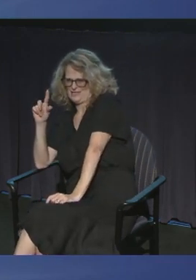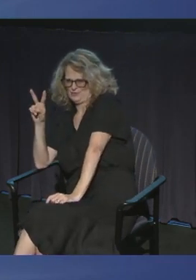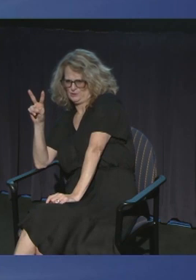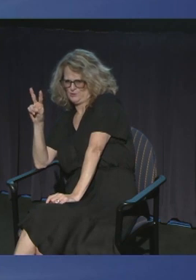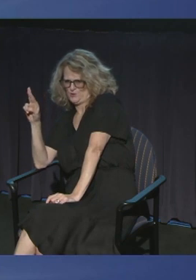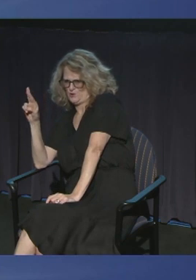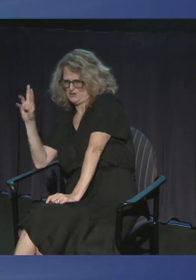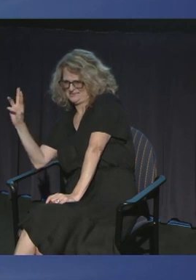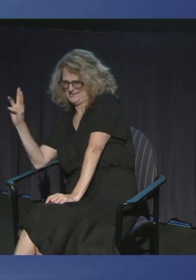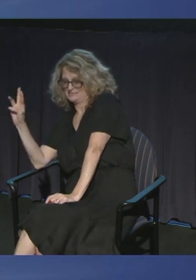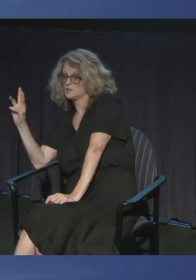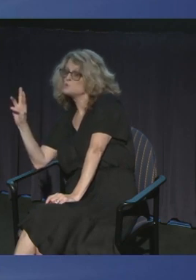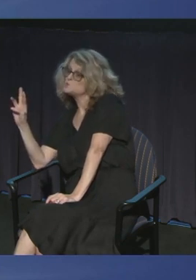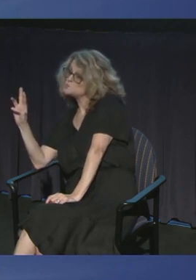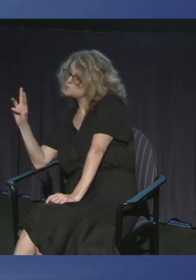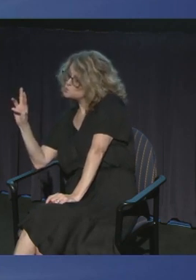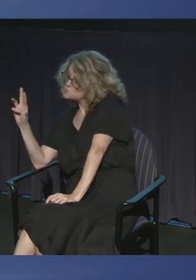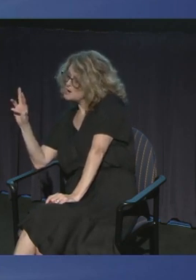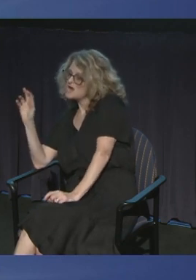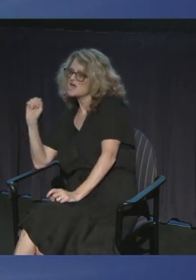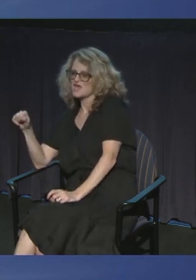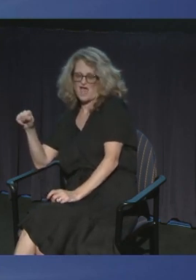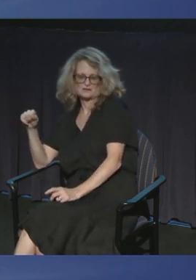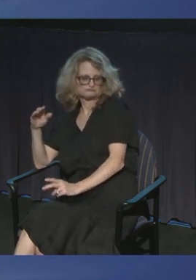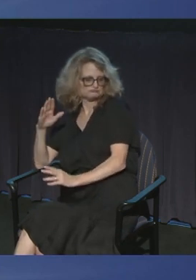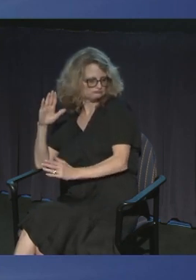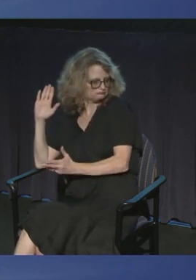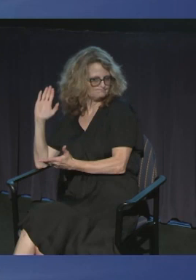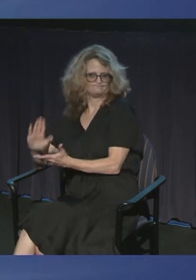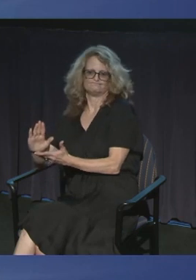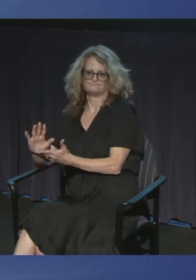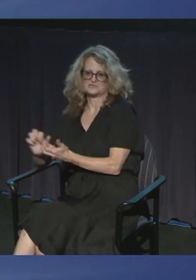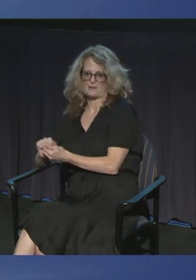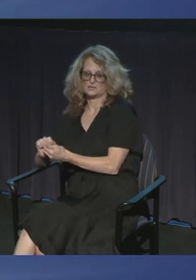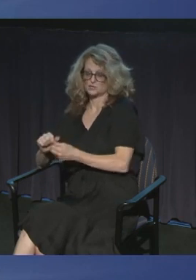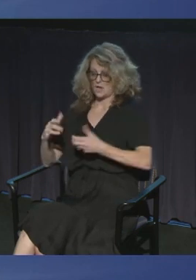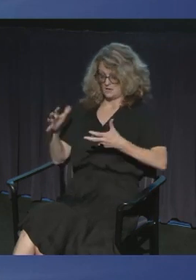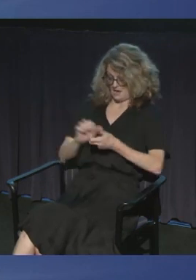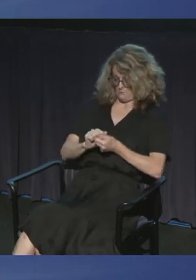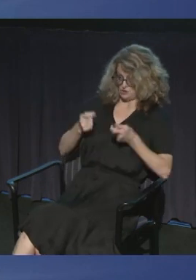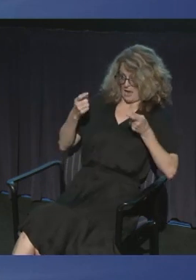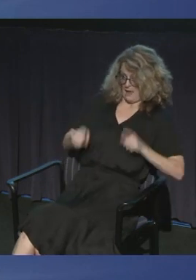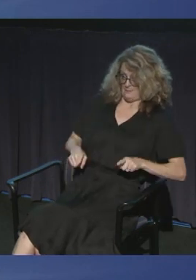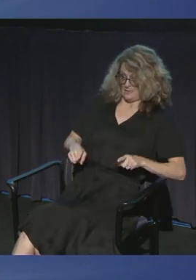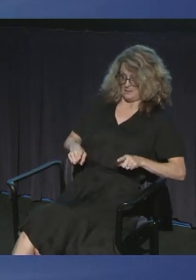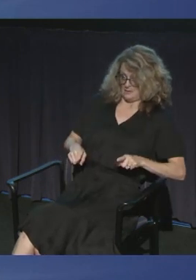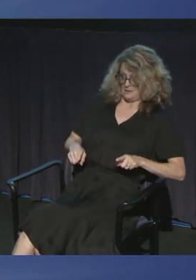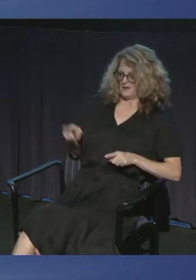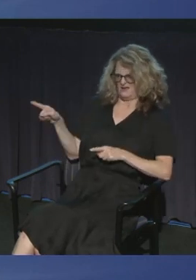IS A WONDERFUL RADIATOR OF RADIATION DAMAGE AND CAN HAVE A SIGNIFICANT EFFECT EVEN A DAY AFTER THE DAMAGE HAS OCCURRED.